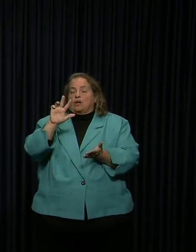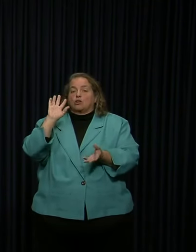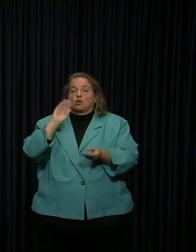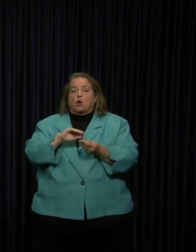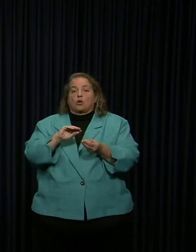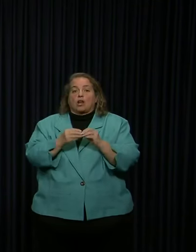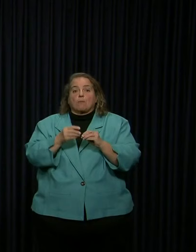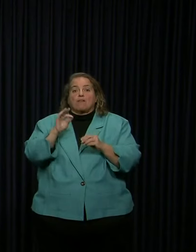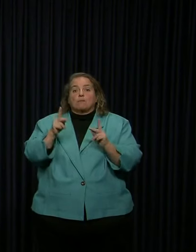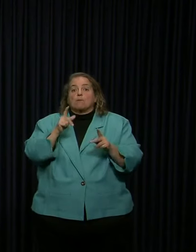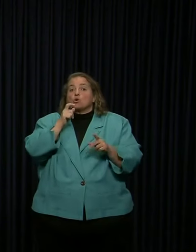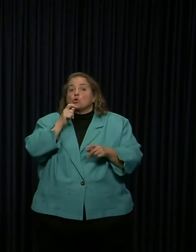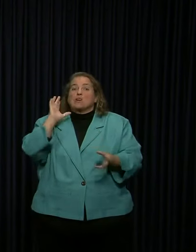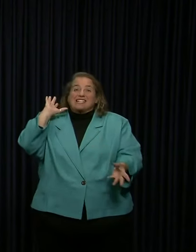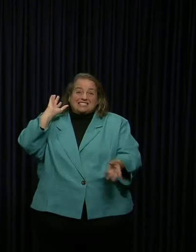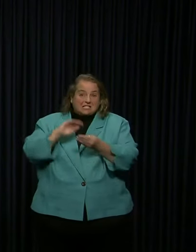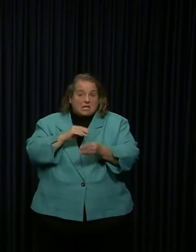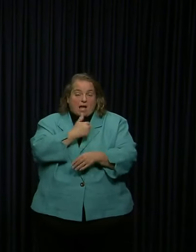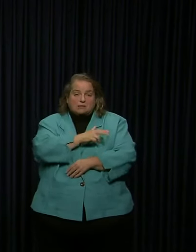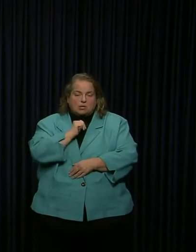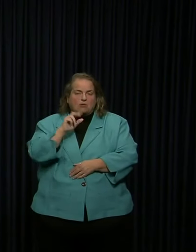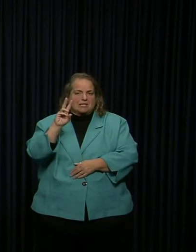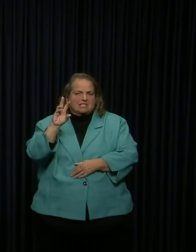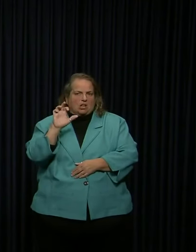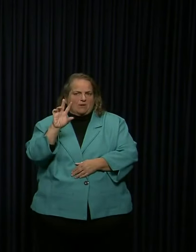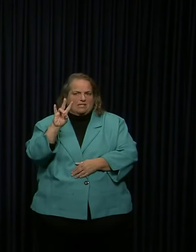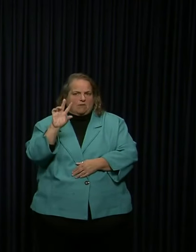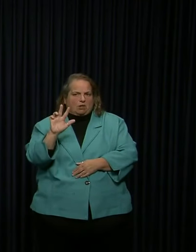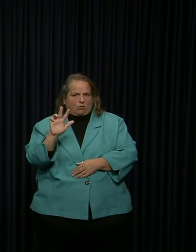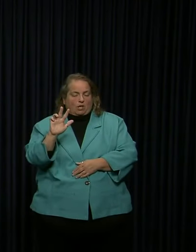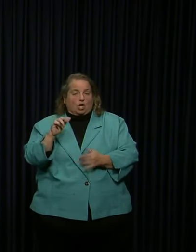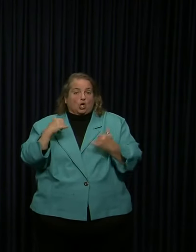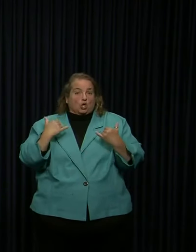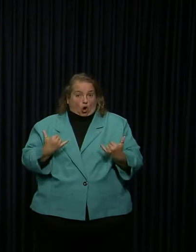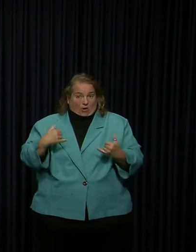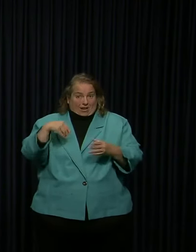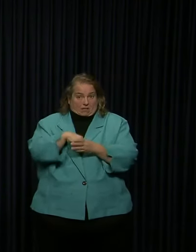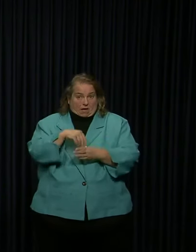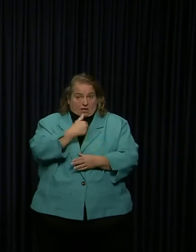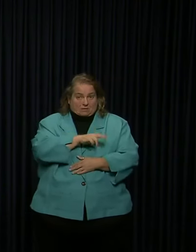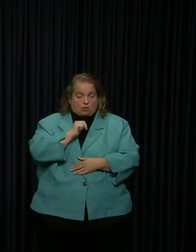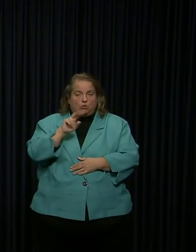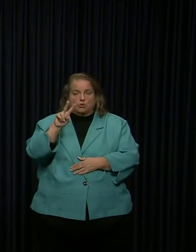BRINGS OUR STATE TOTAL TO 104.